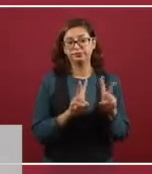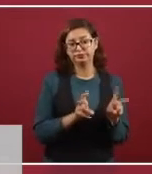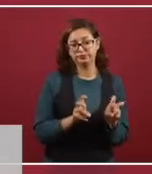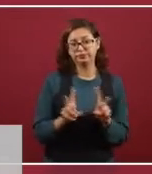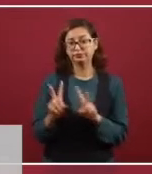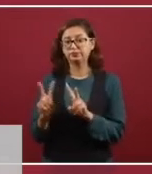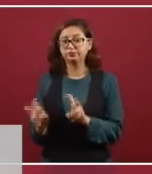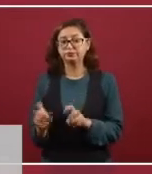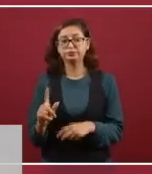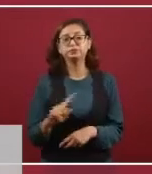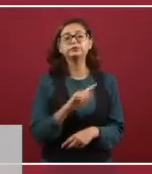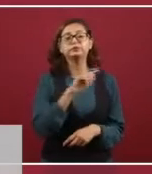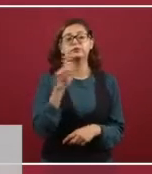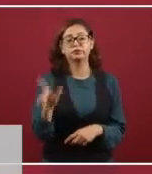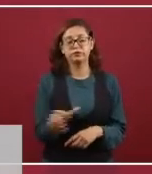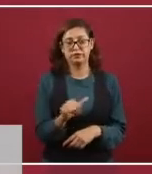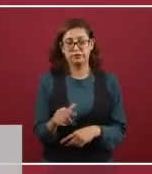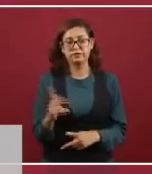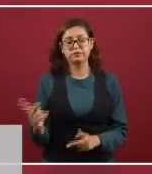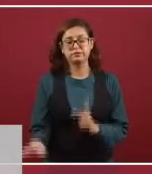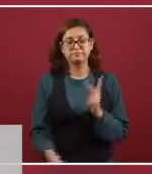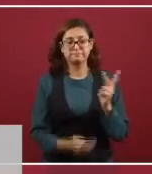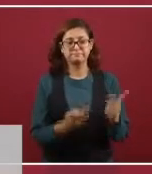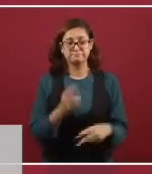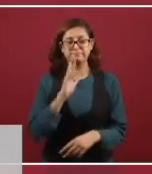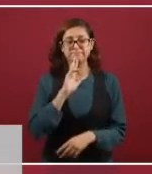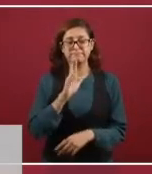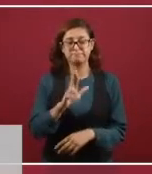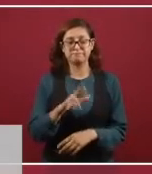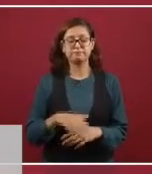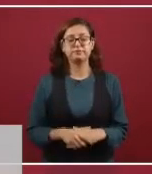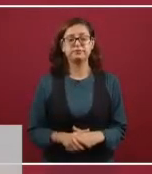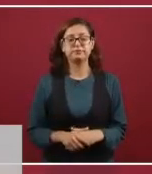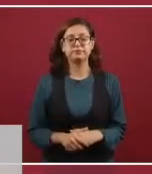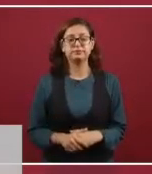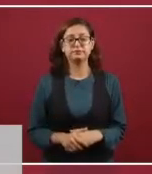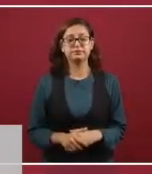which are related to each other because corruption is the cause of economic inequality in Mexico